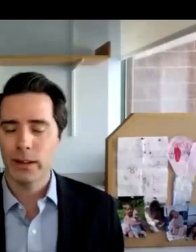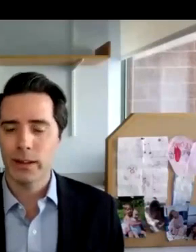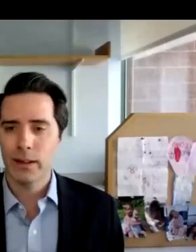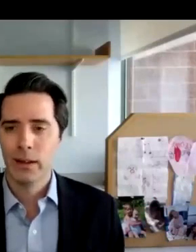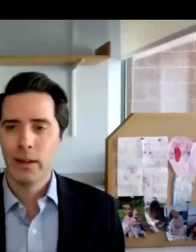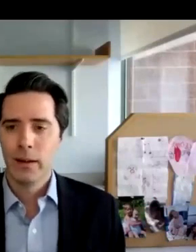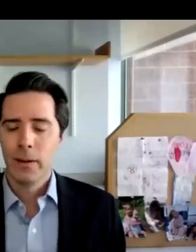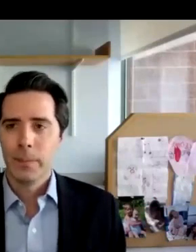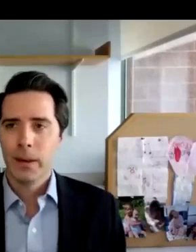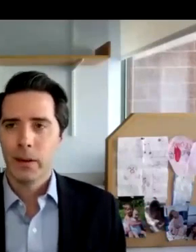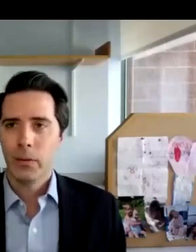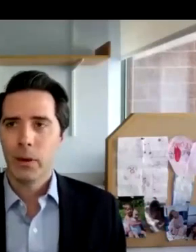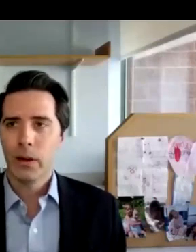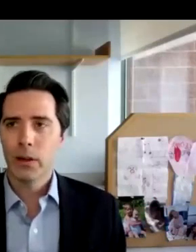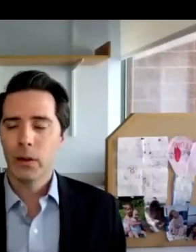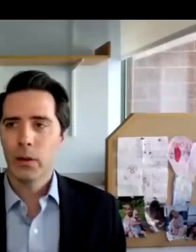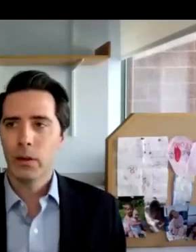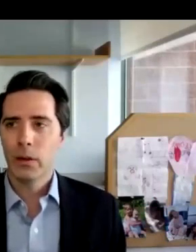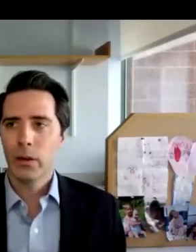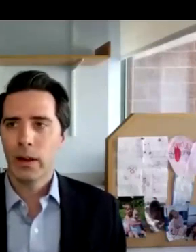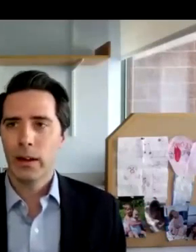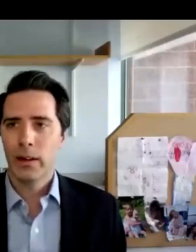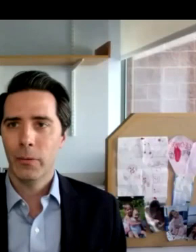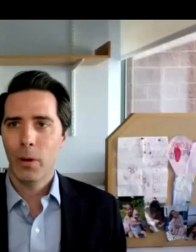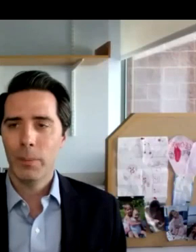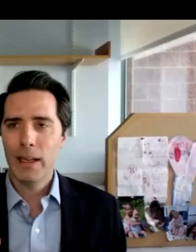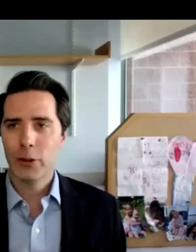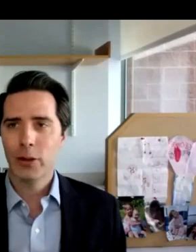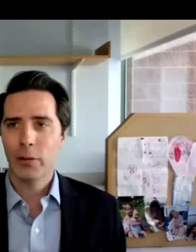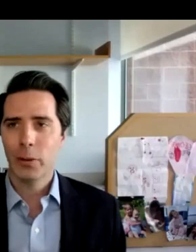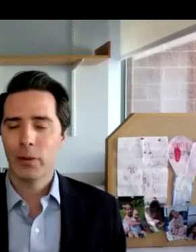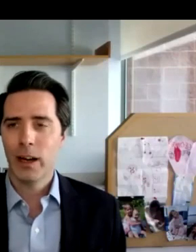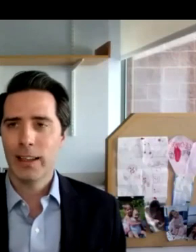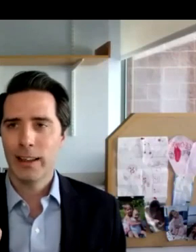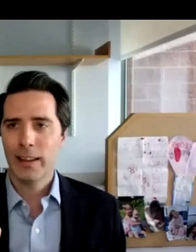like this we also